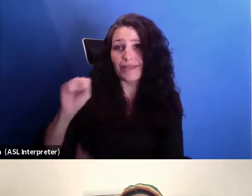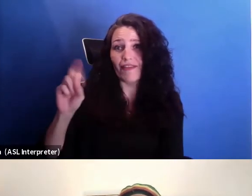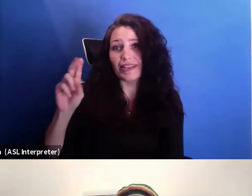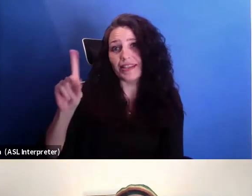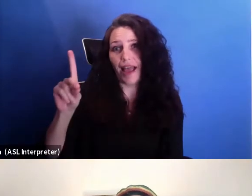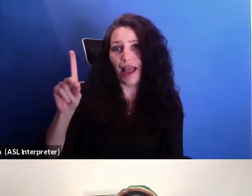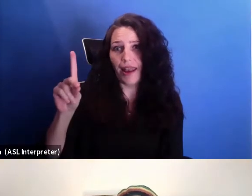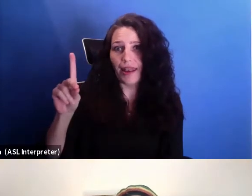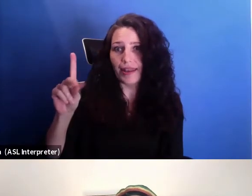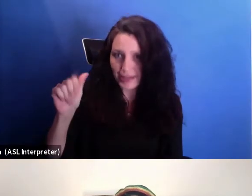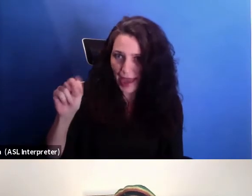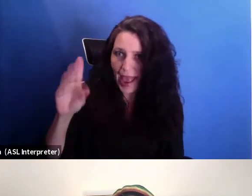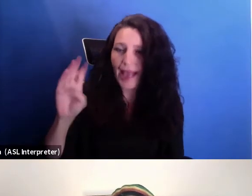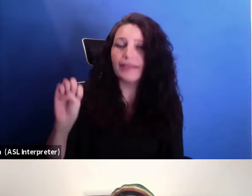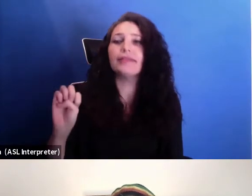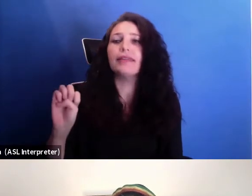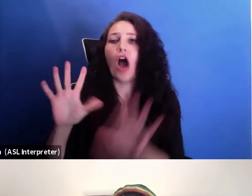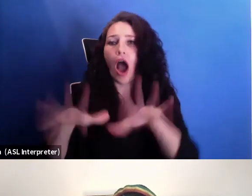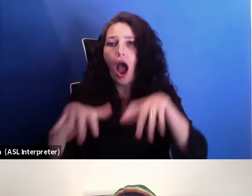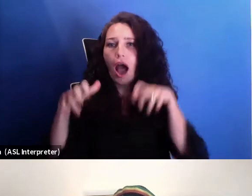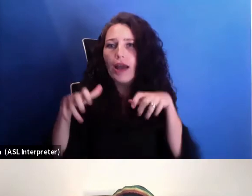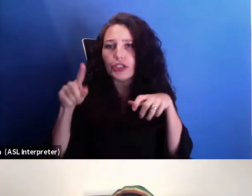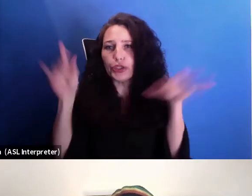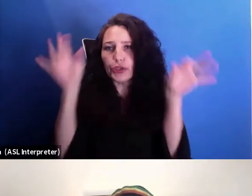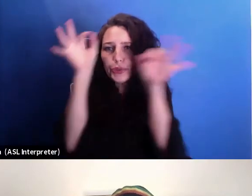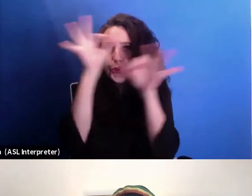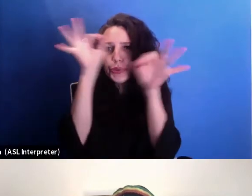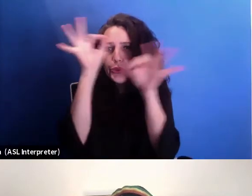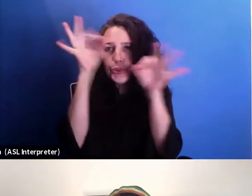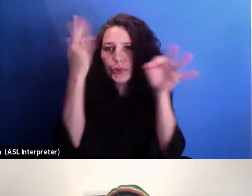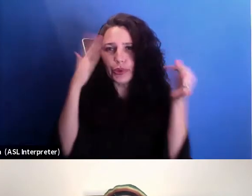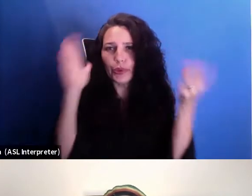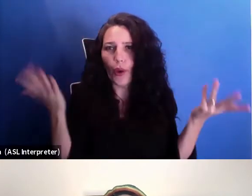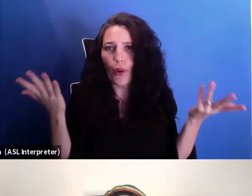which I think she was actually personally a little shocked that so many people didn't know it.